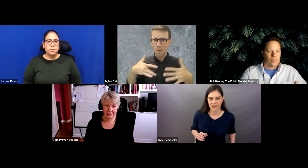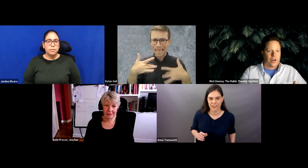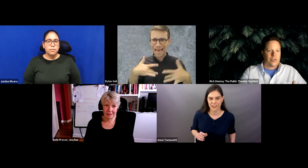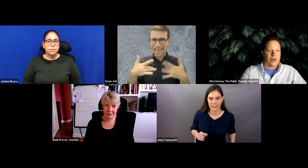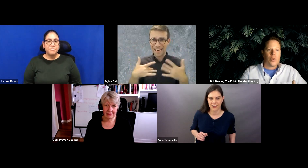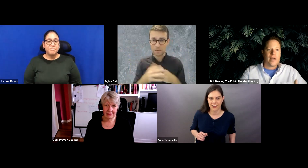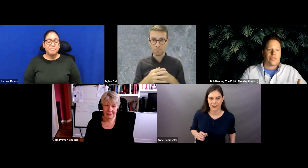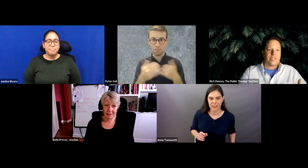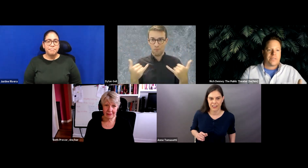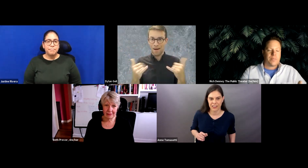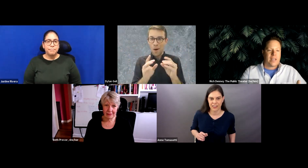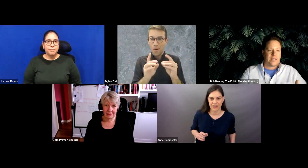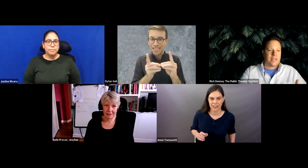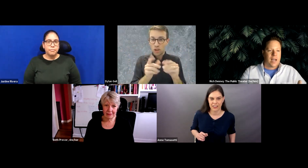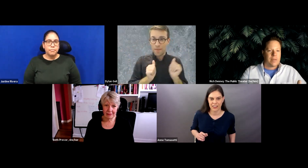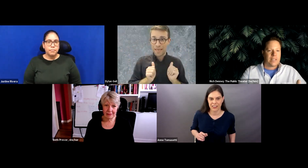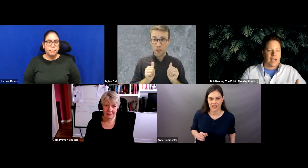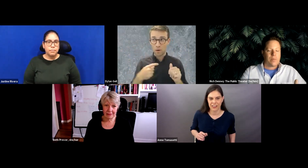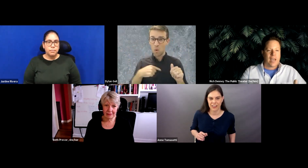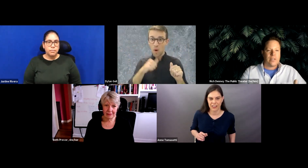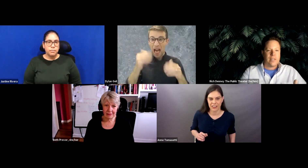where there are no boundaries of space and time, it's not about